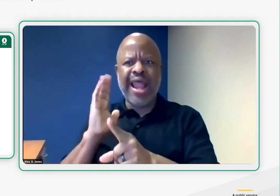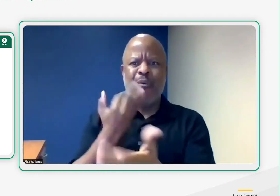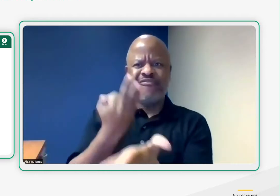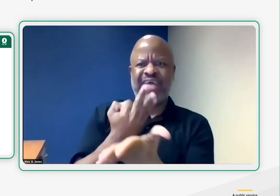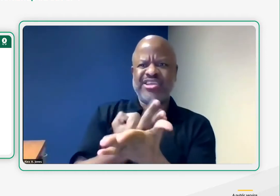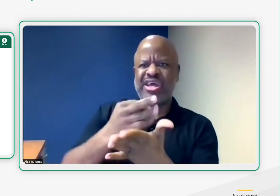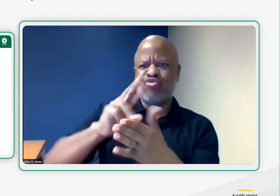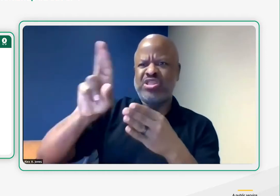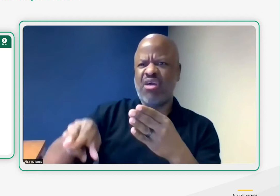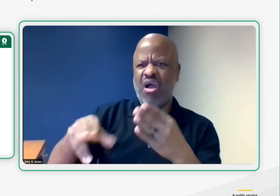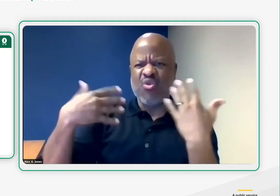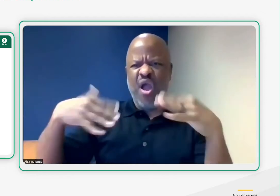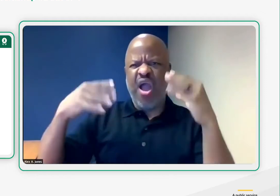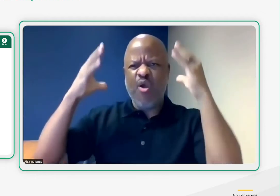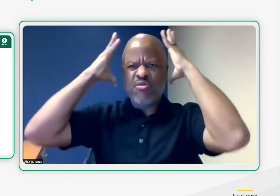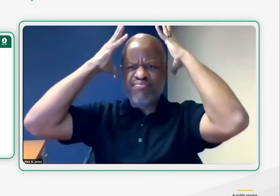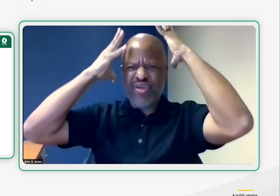finances.